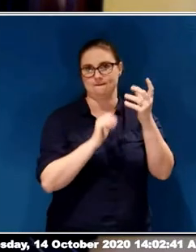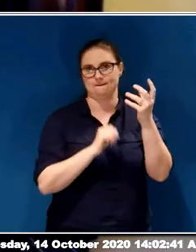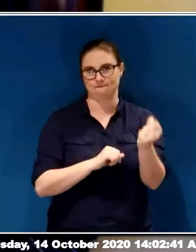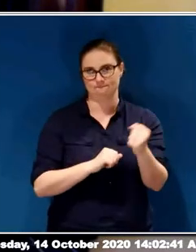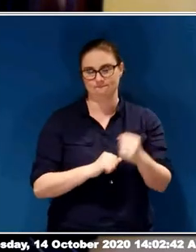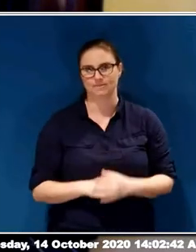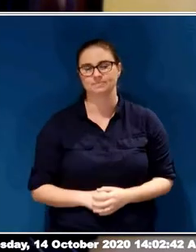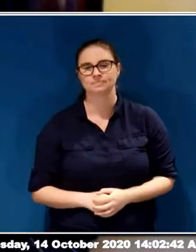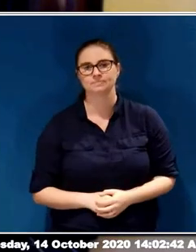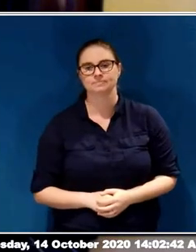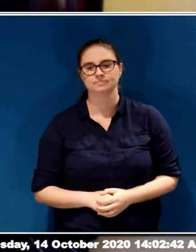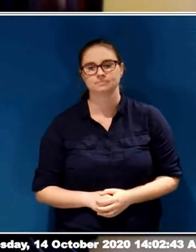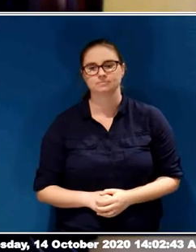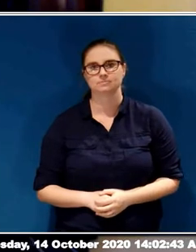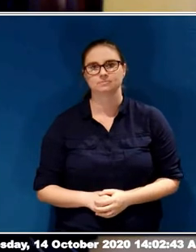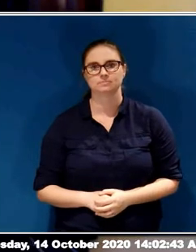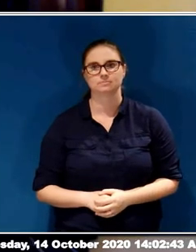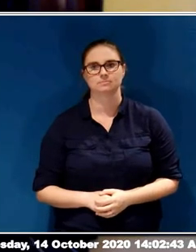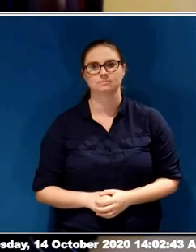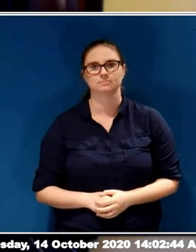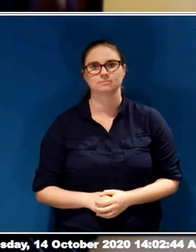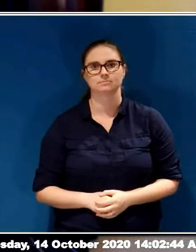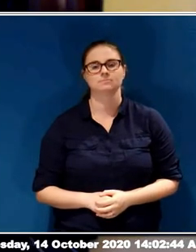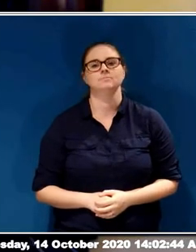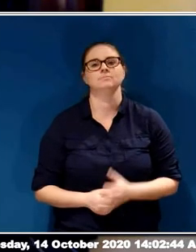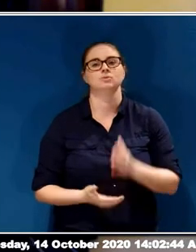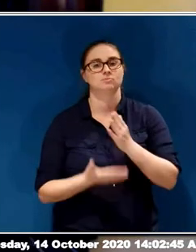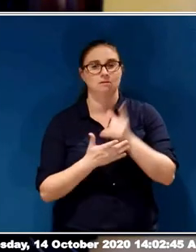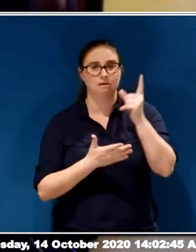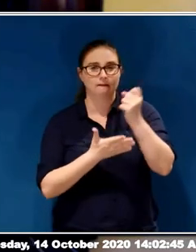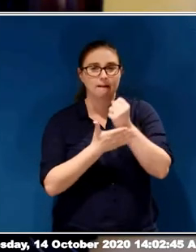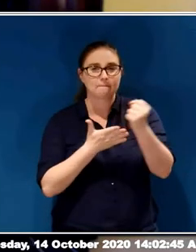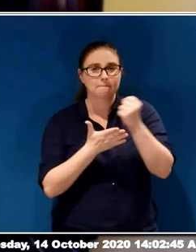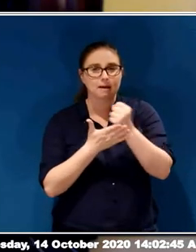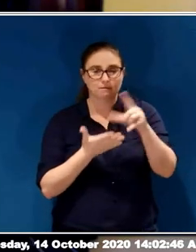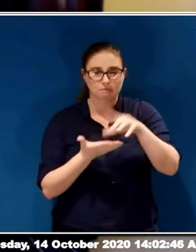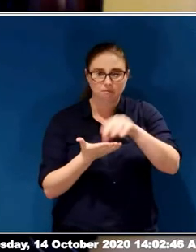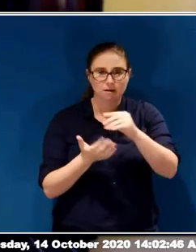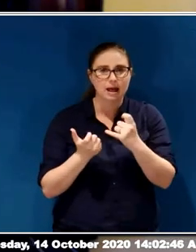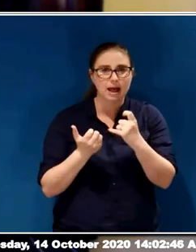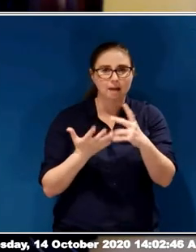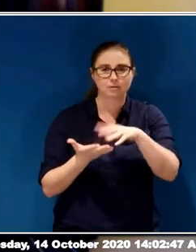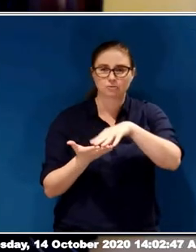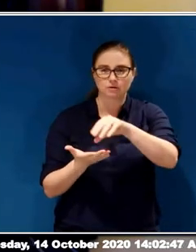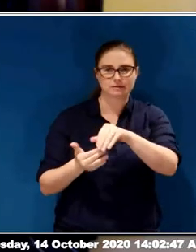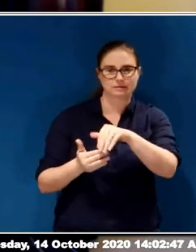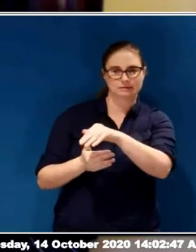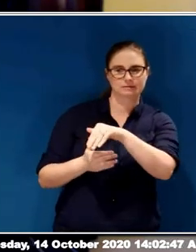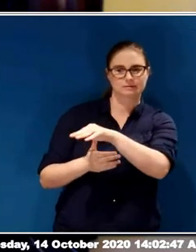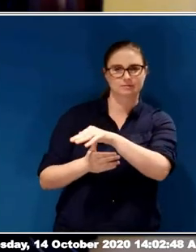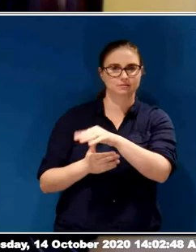settings. For example, in Kansas, 1.95 per cent of students attend a segregated